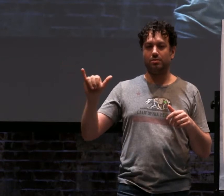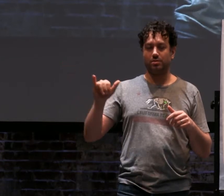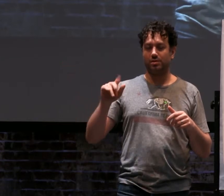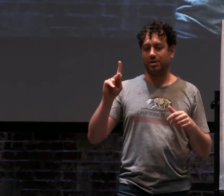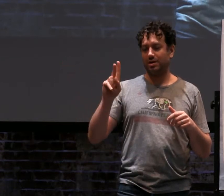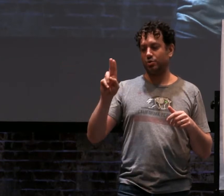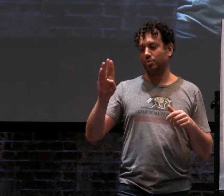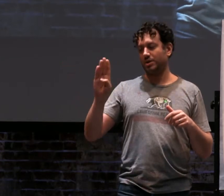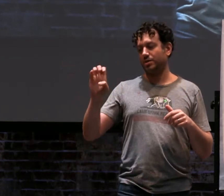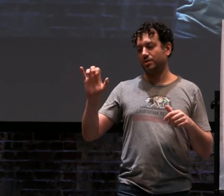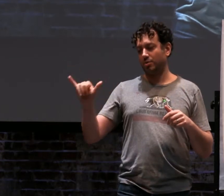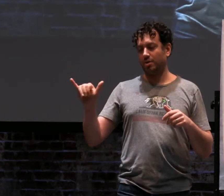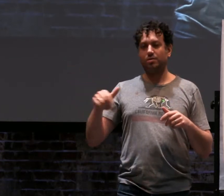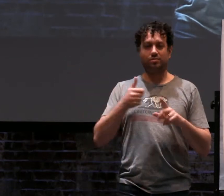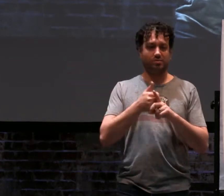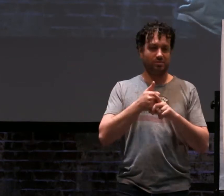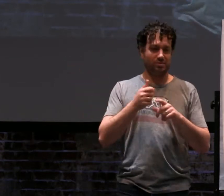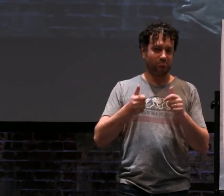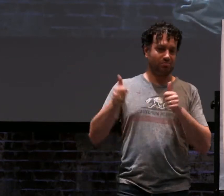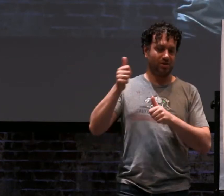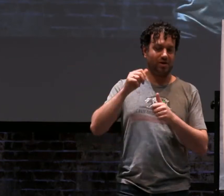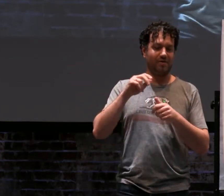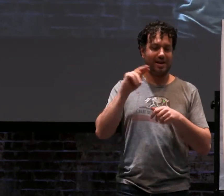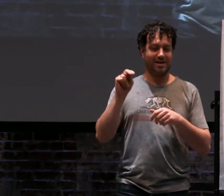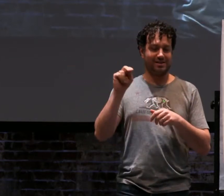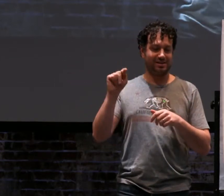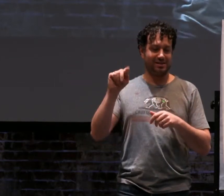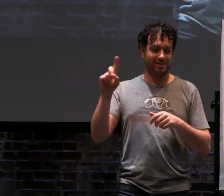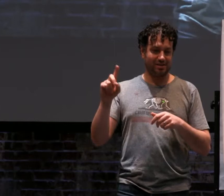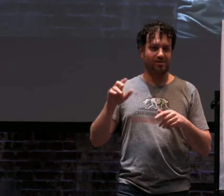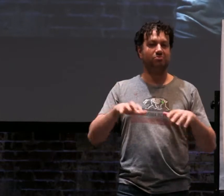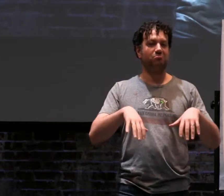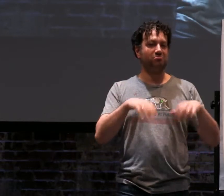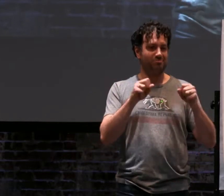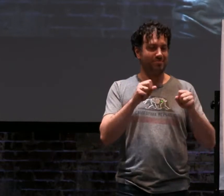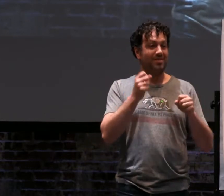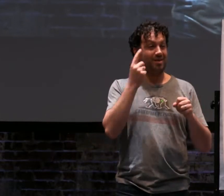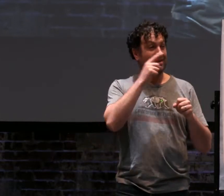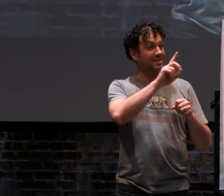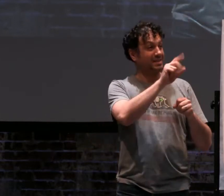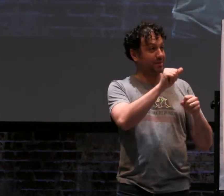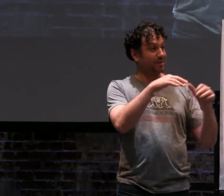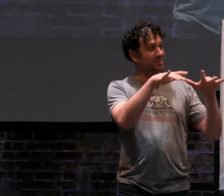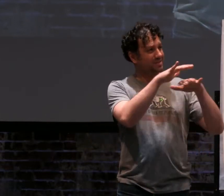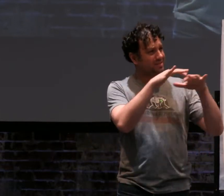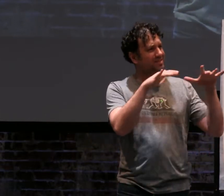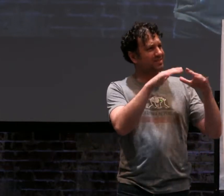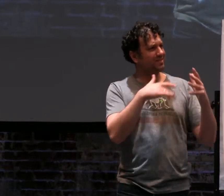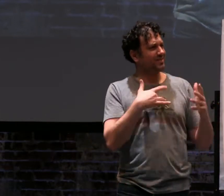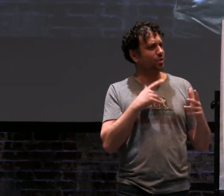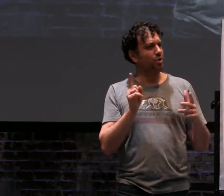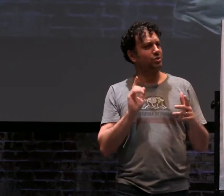Aaron Kubey, National Theater for the Deaf, he was basically the founder of that and set that up.